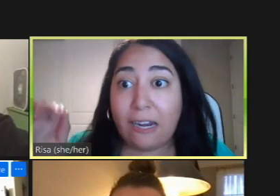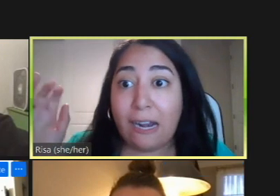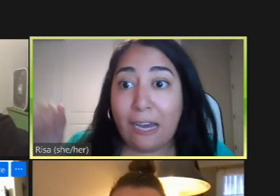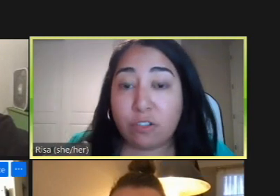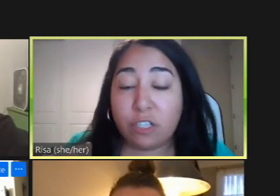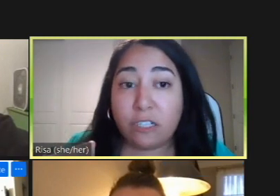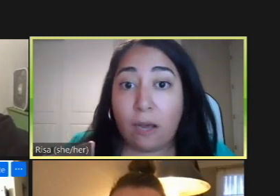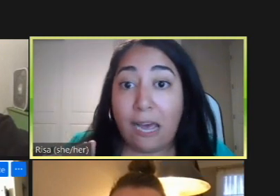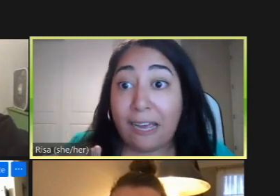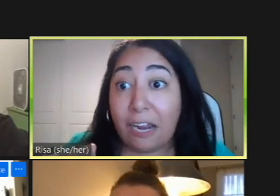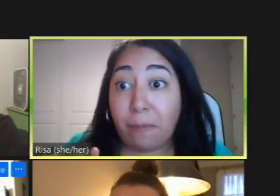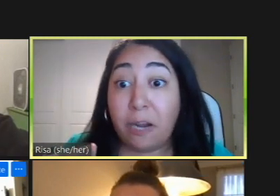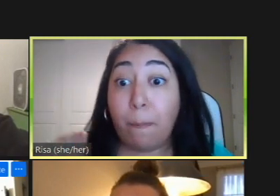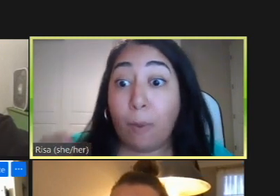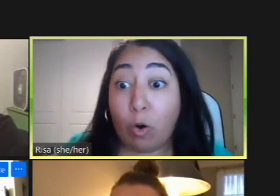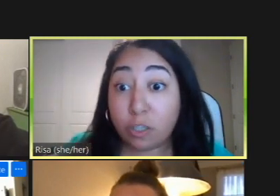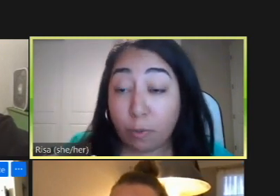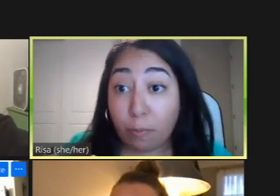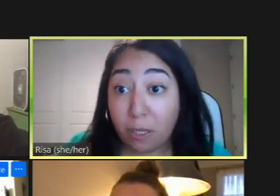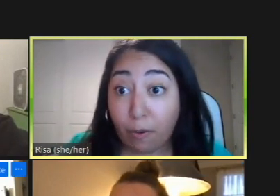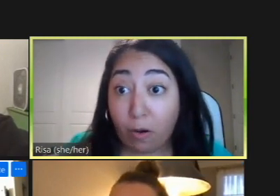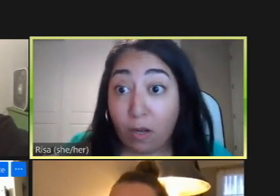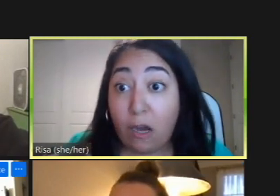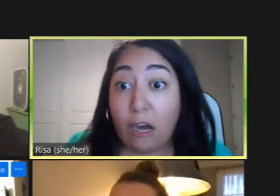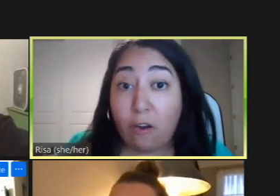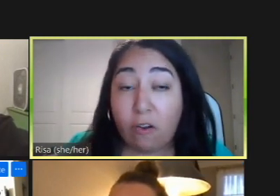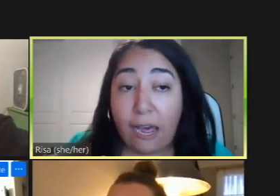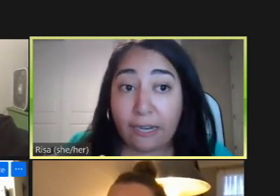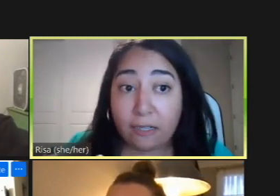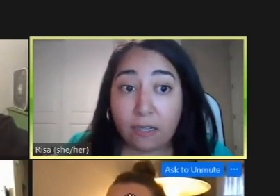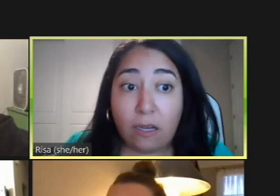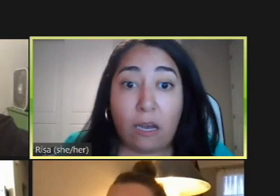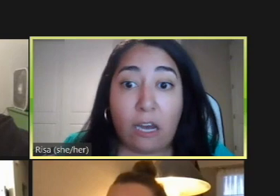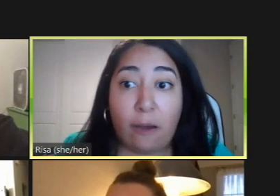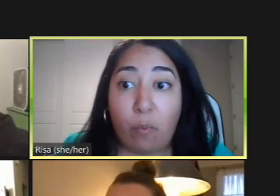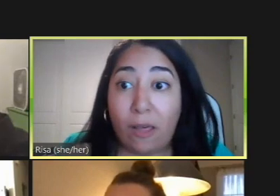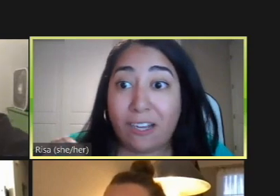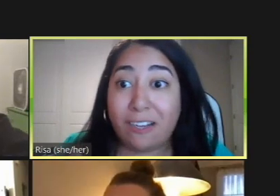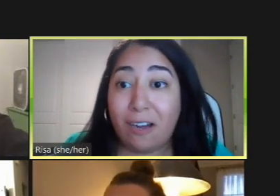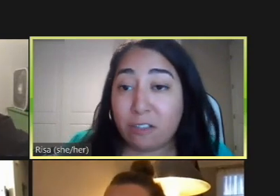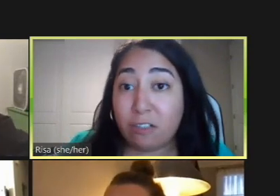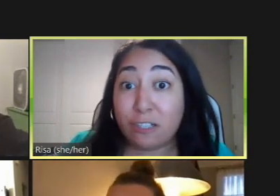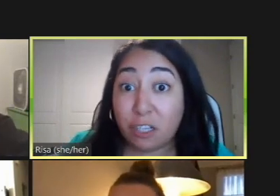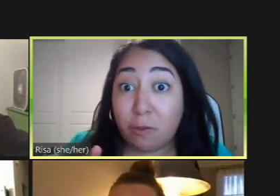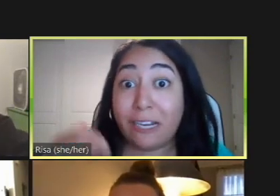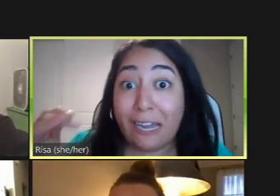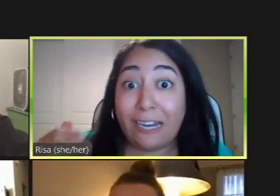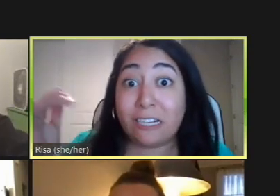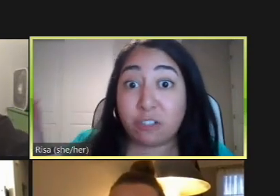and then now she can go ahead and pin multiple people on her end. What this allows you do again is